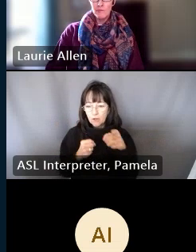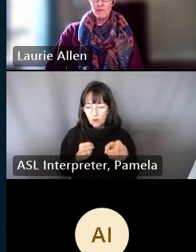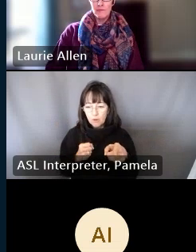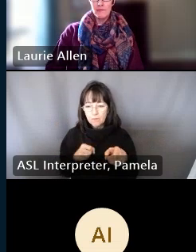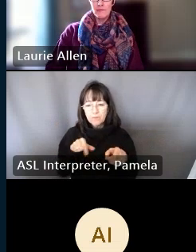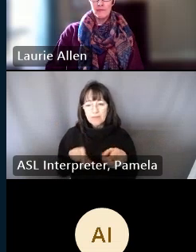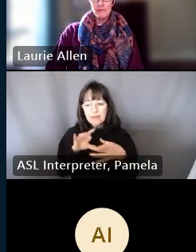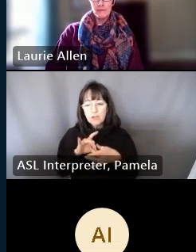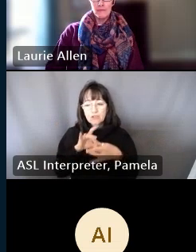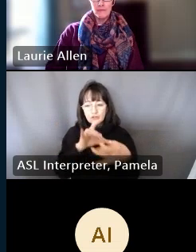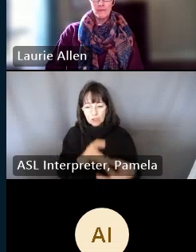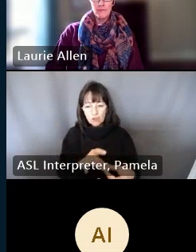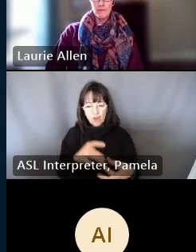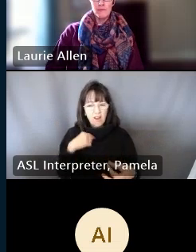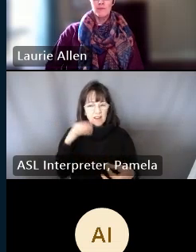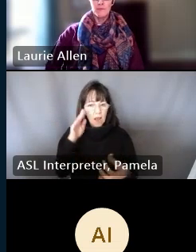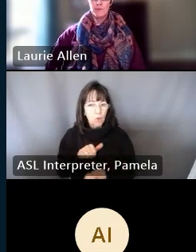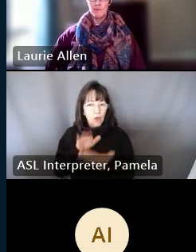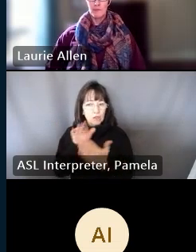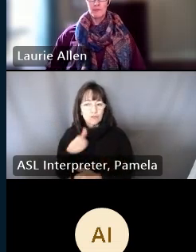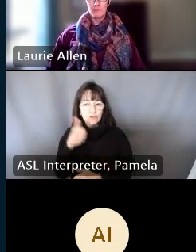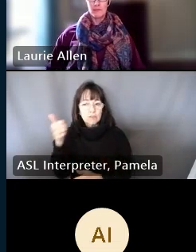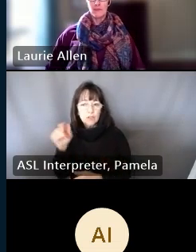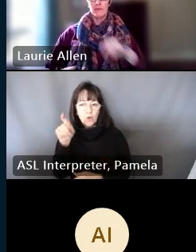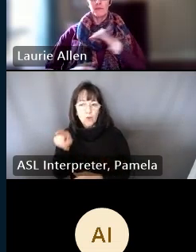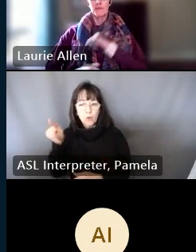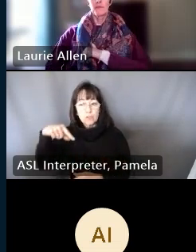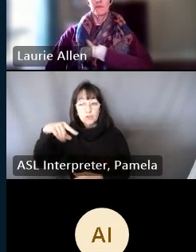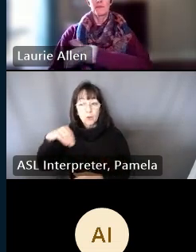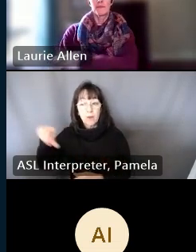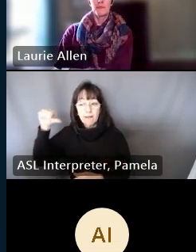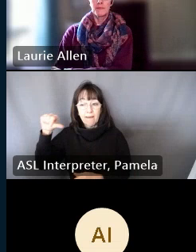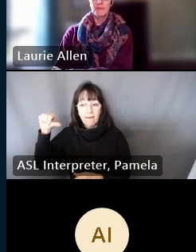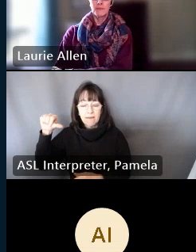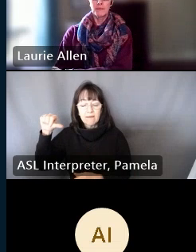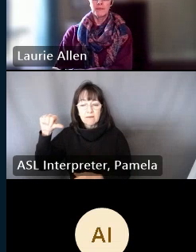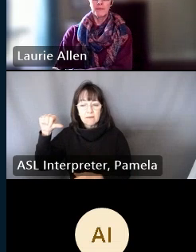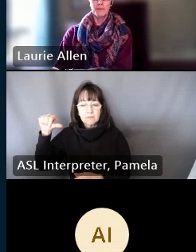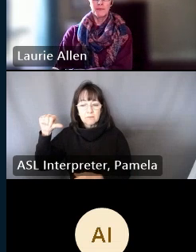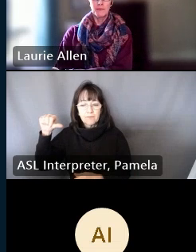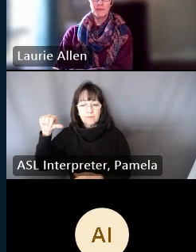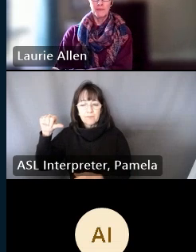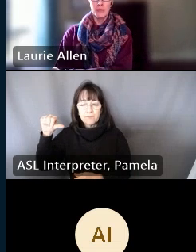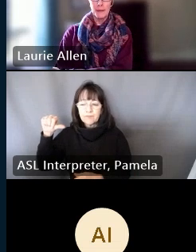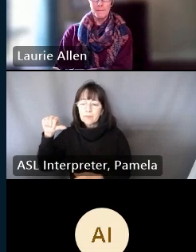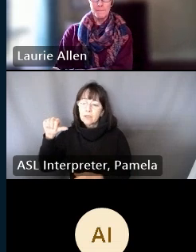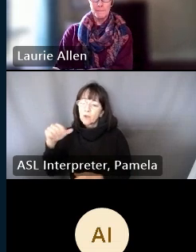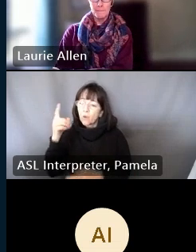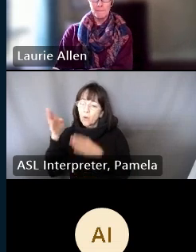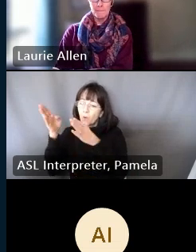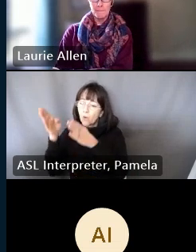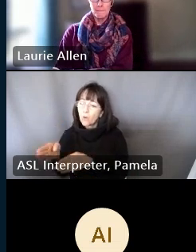I'm actually going to address a question in the Q&A. I believe this individual is an educational developer,